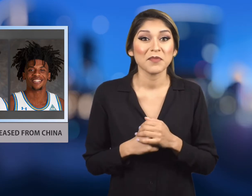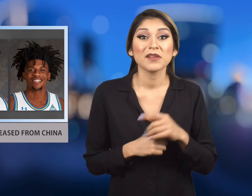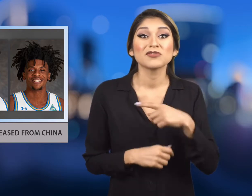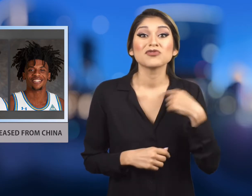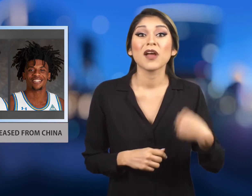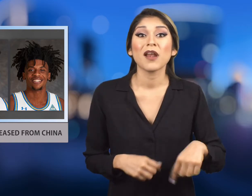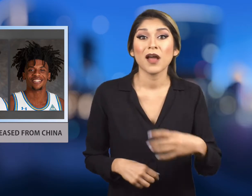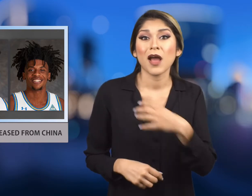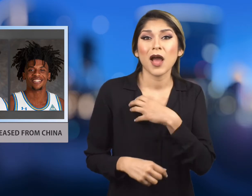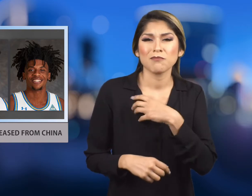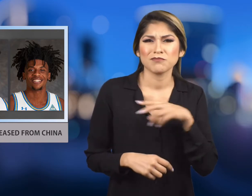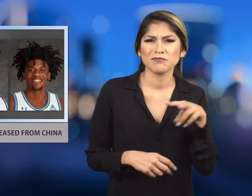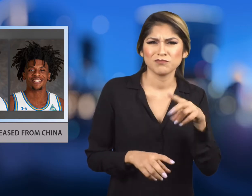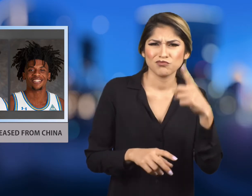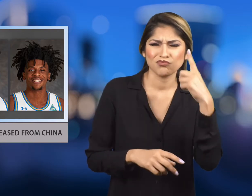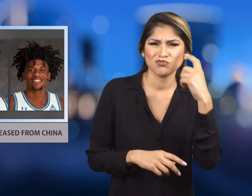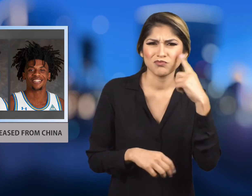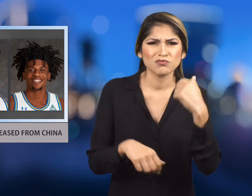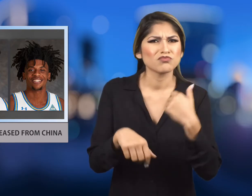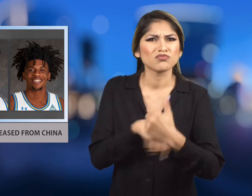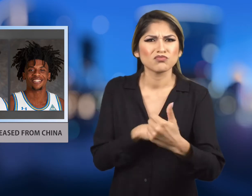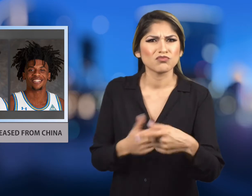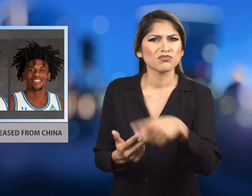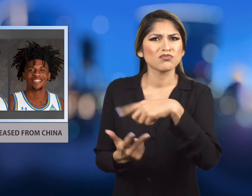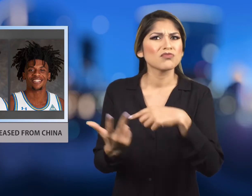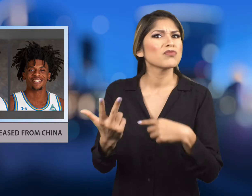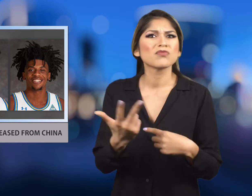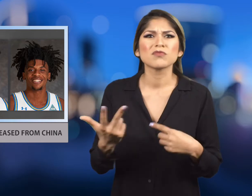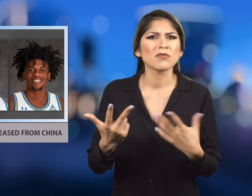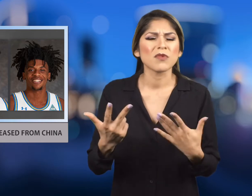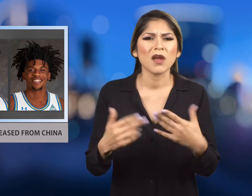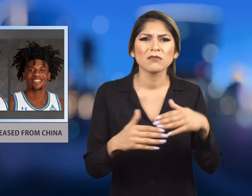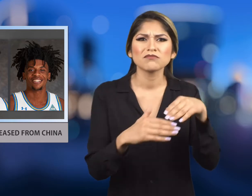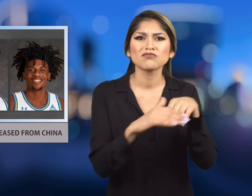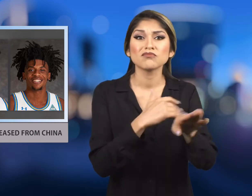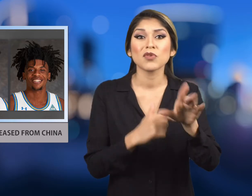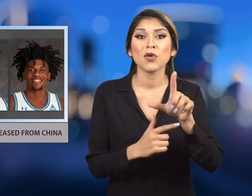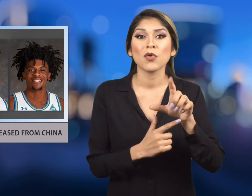They were accused of shoplifting